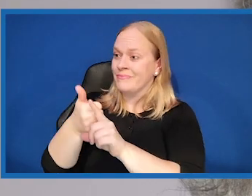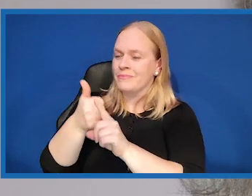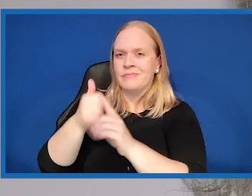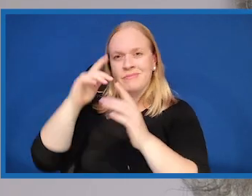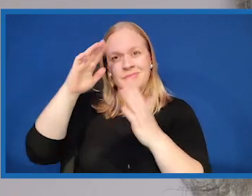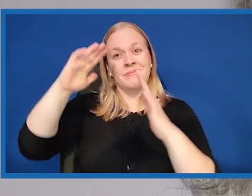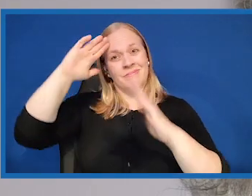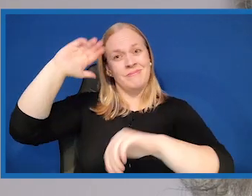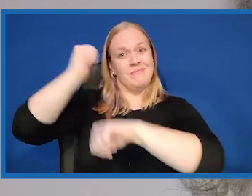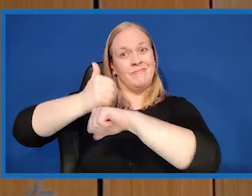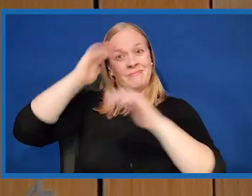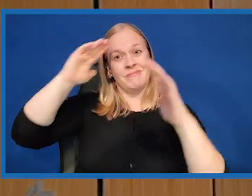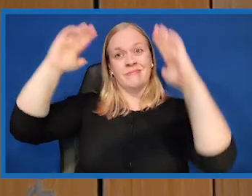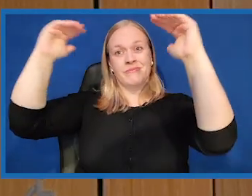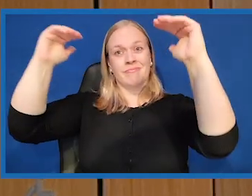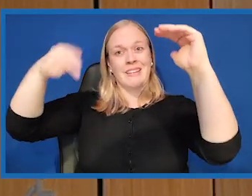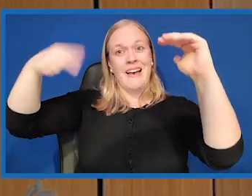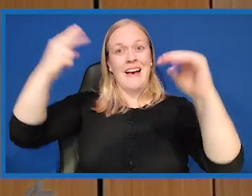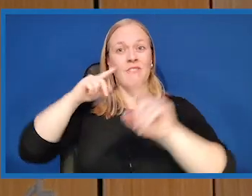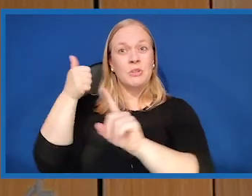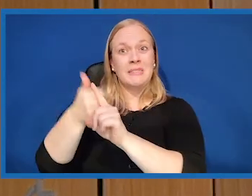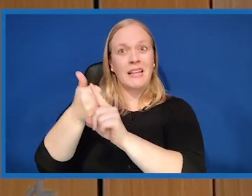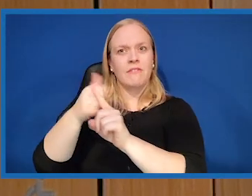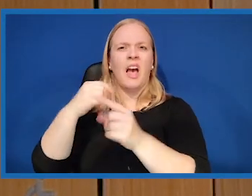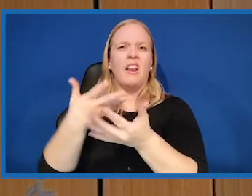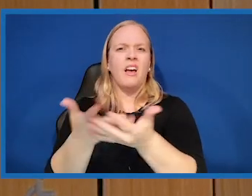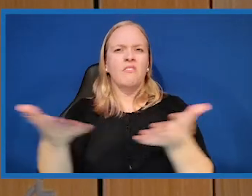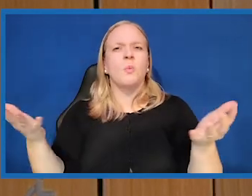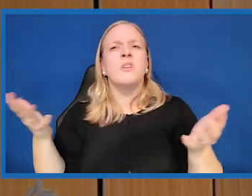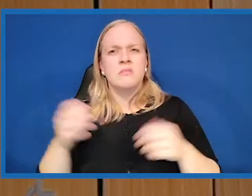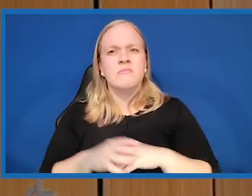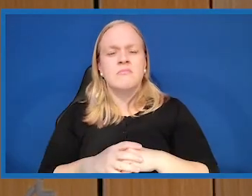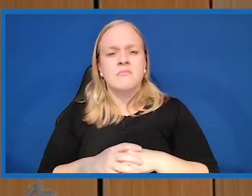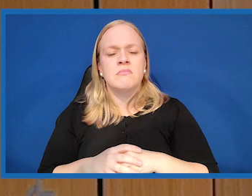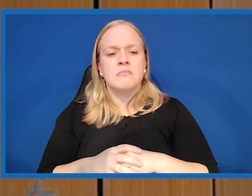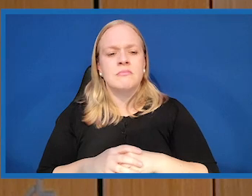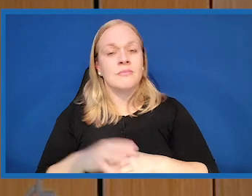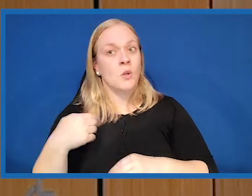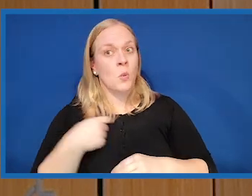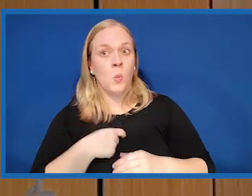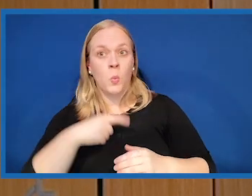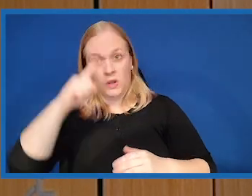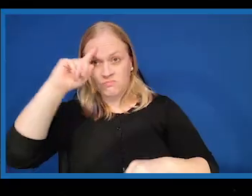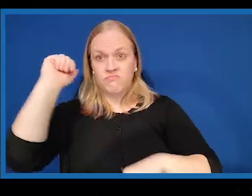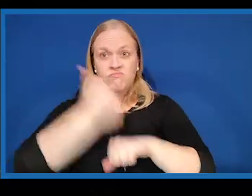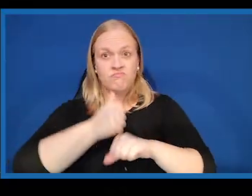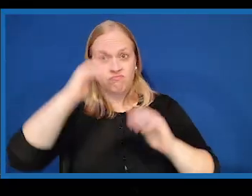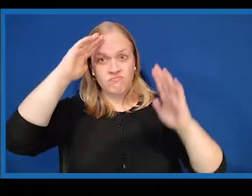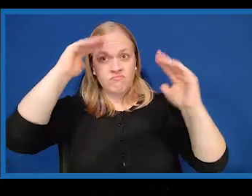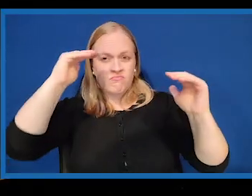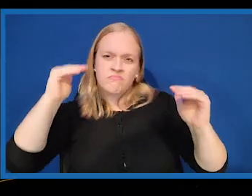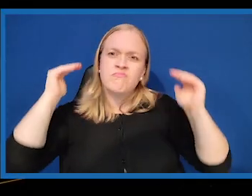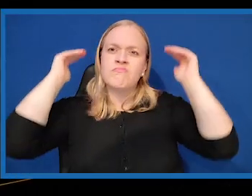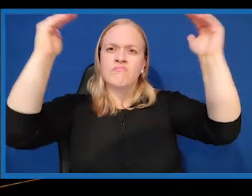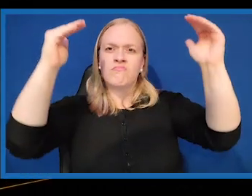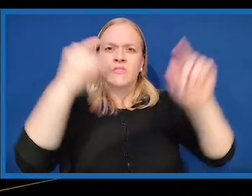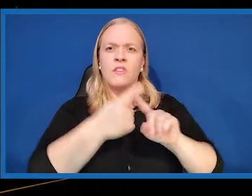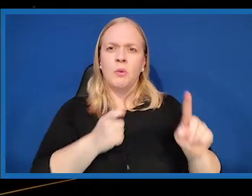AND EVERYONE AROUND HIM. WE'RE ABLE TO RAISE THE BAR OF WHAT WE CAN EXPECT FROM OURSELVES, FROM OUR PARTNERS, AND FROM OUR LARGER GLOBAL COMMUNITY.